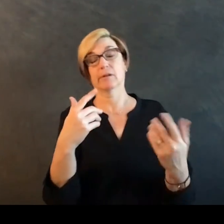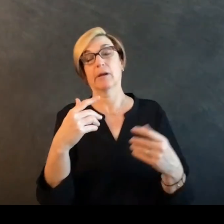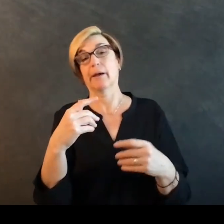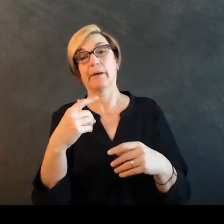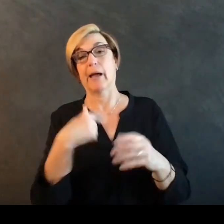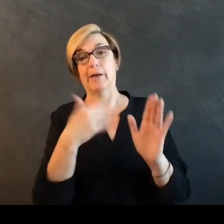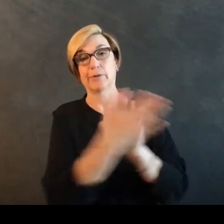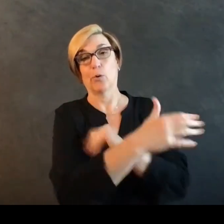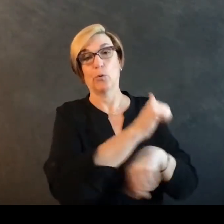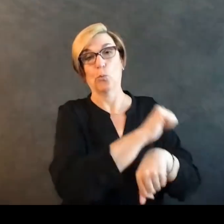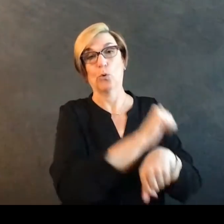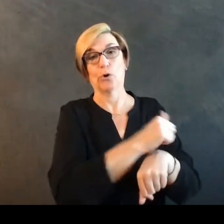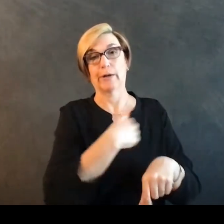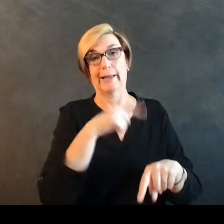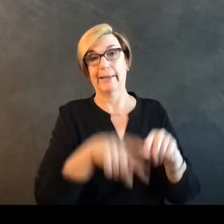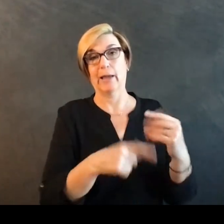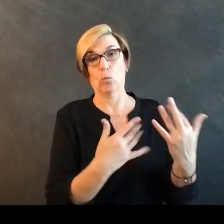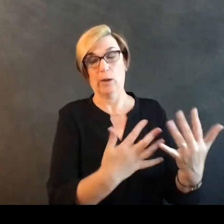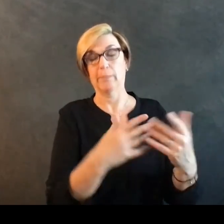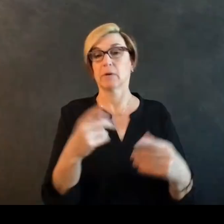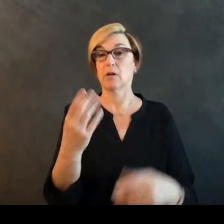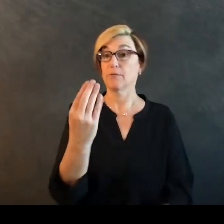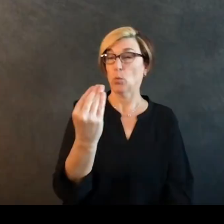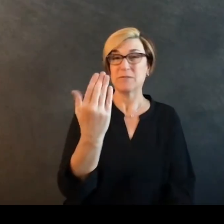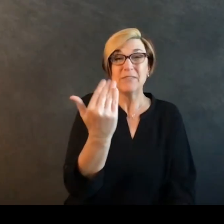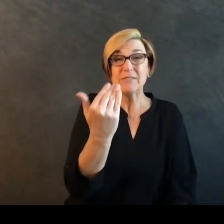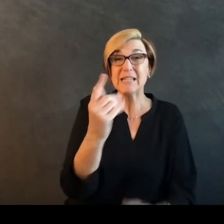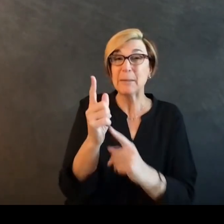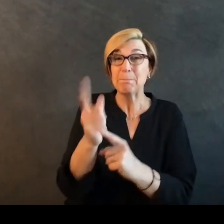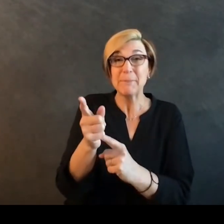something to come up with the conclusion and it said the president tested